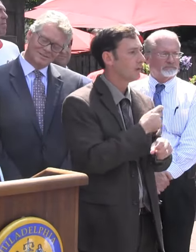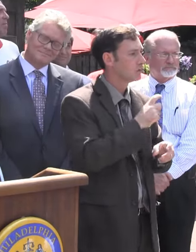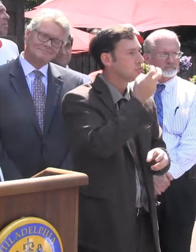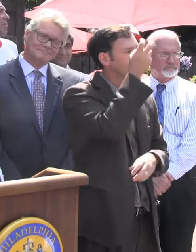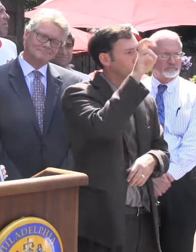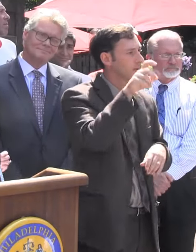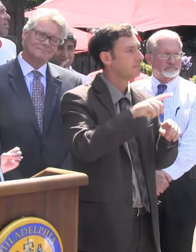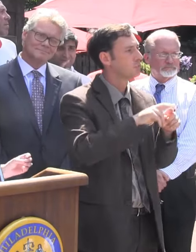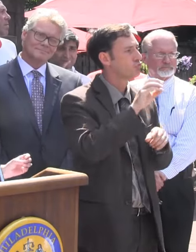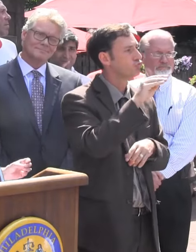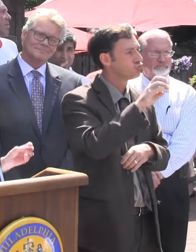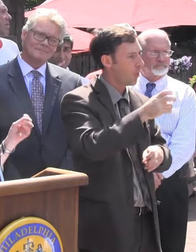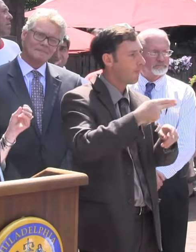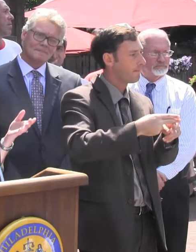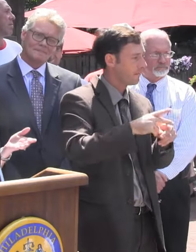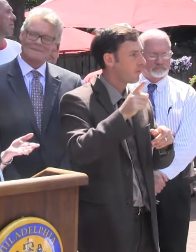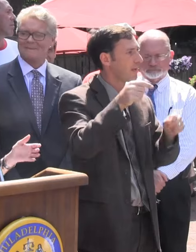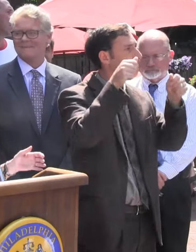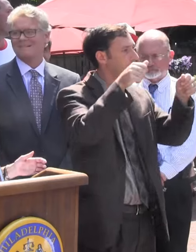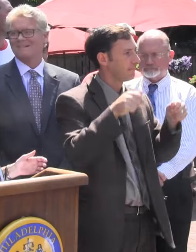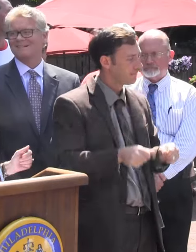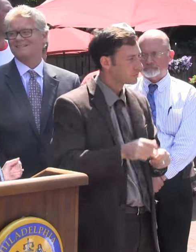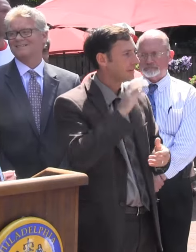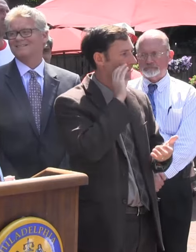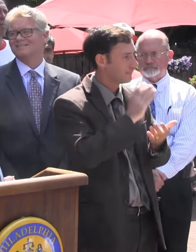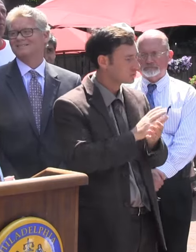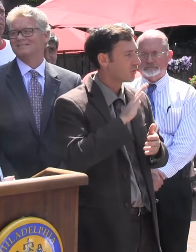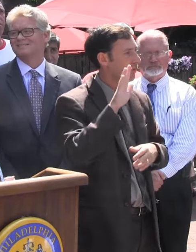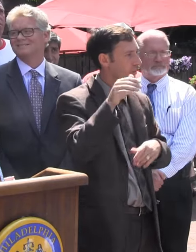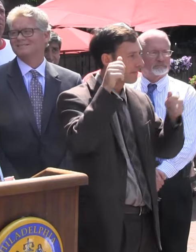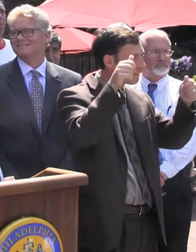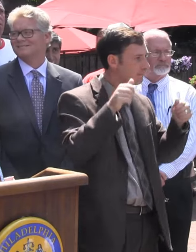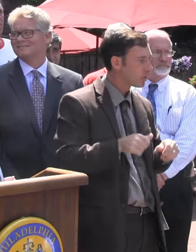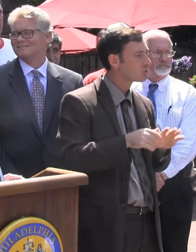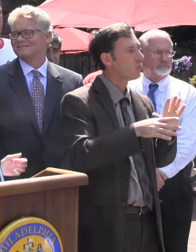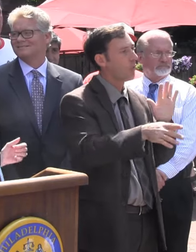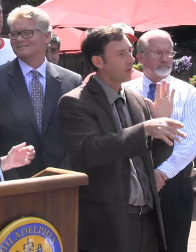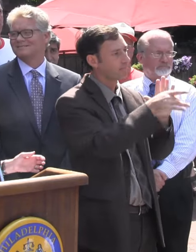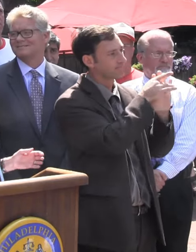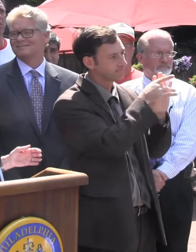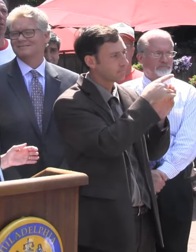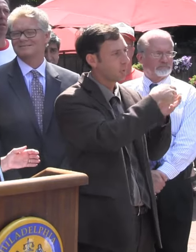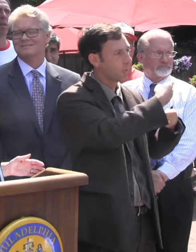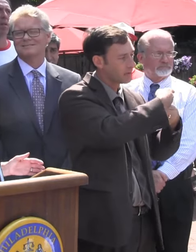when they post a picture of their poster, or window cling on display by Friday September